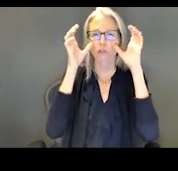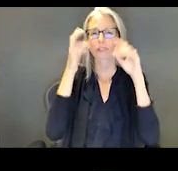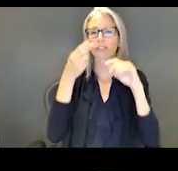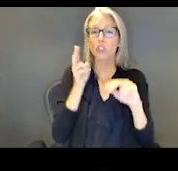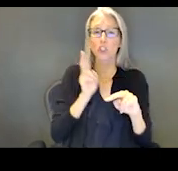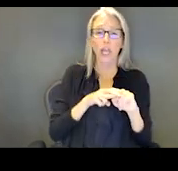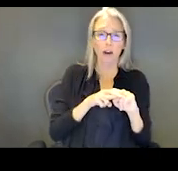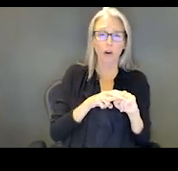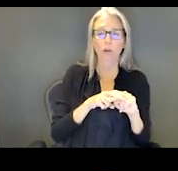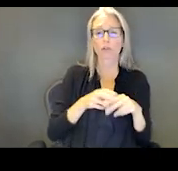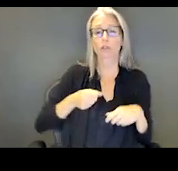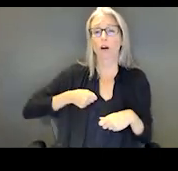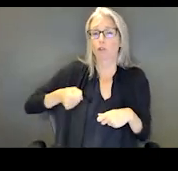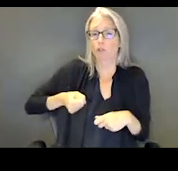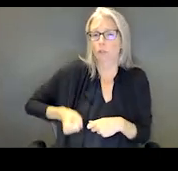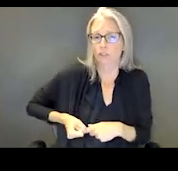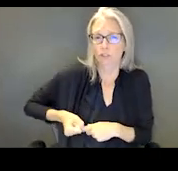did, after that we.